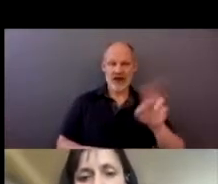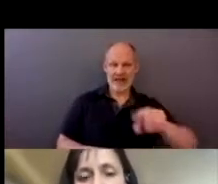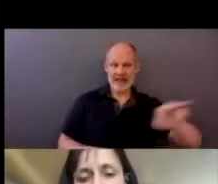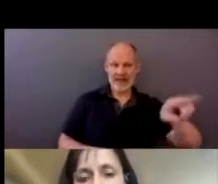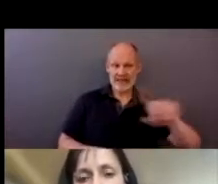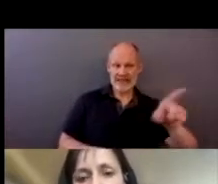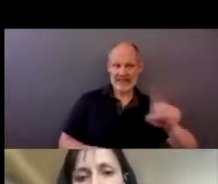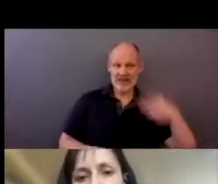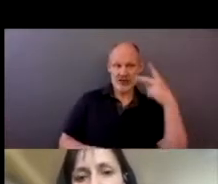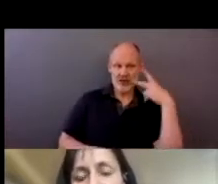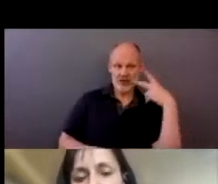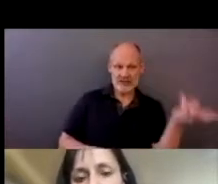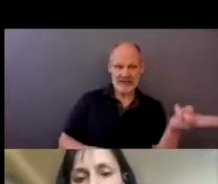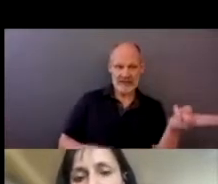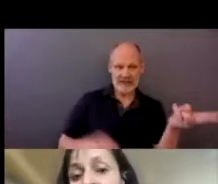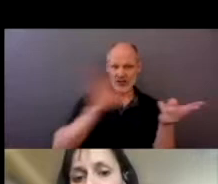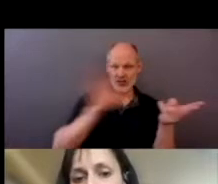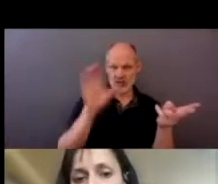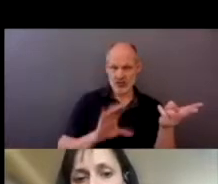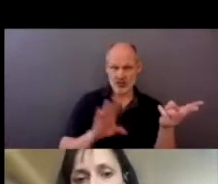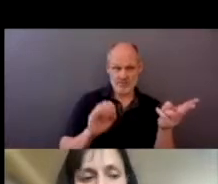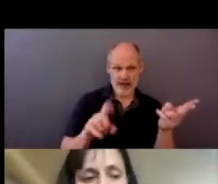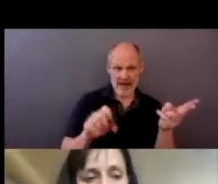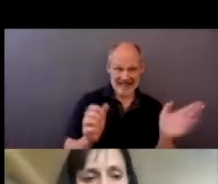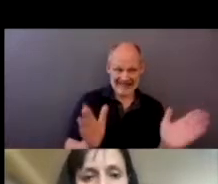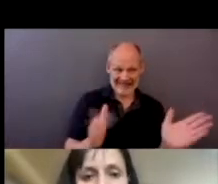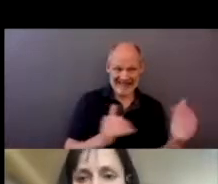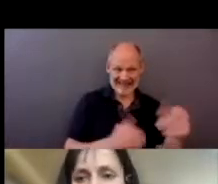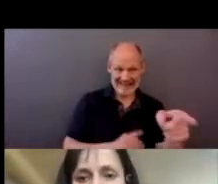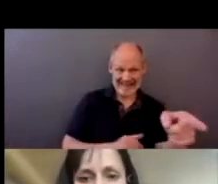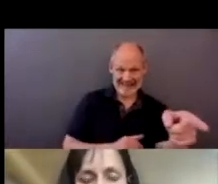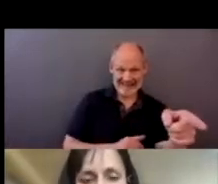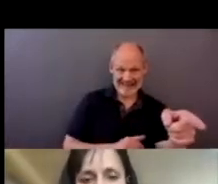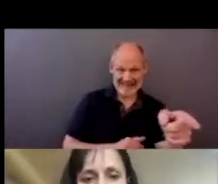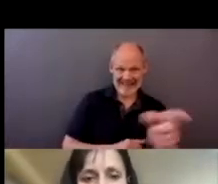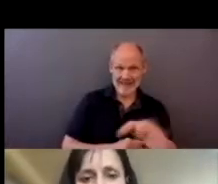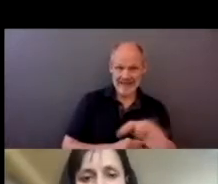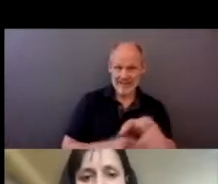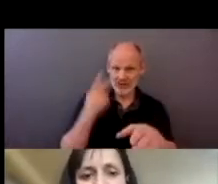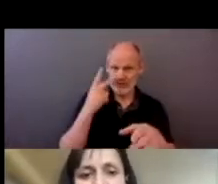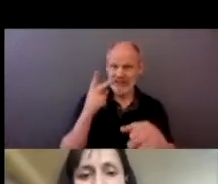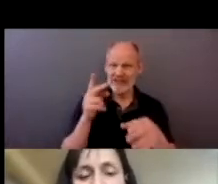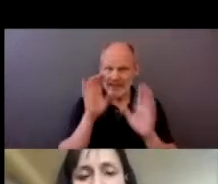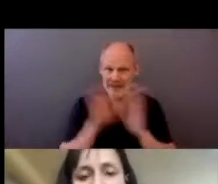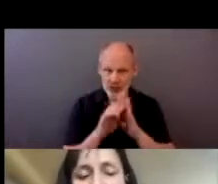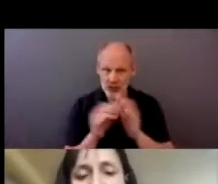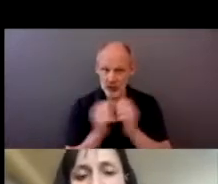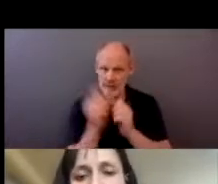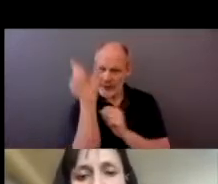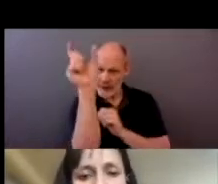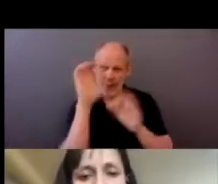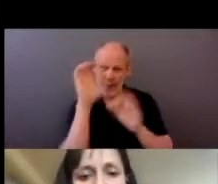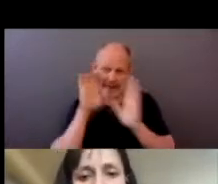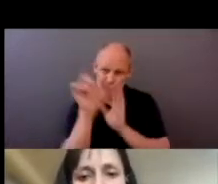and they are discussing a painting, sharing as we are now a slide of painting from the